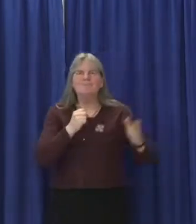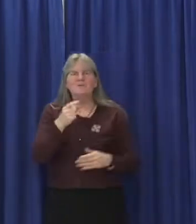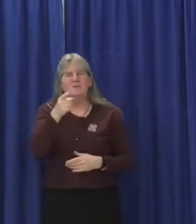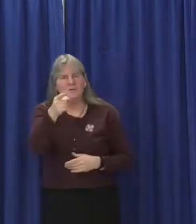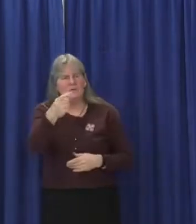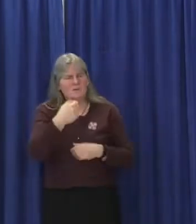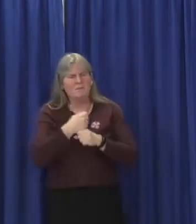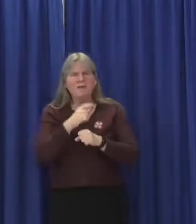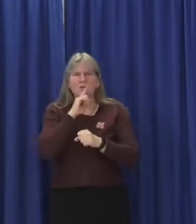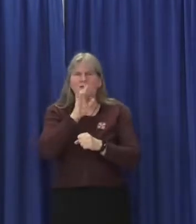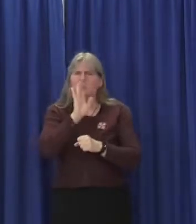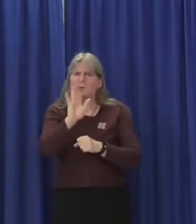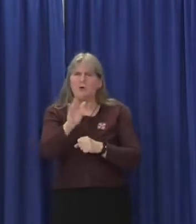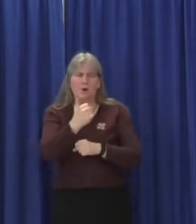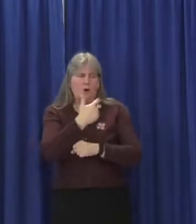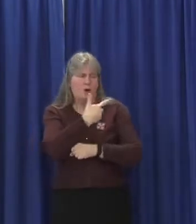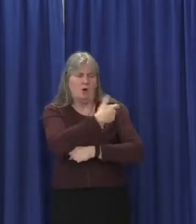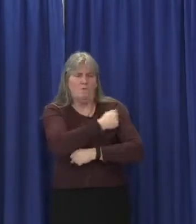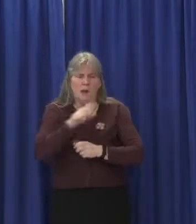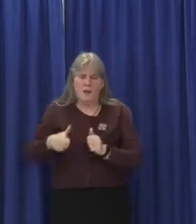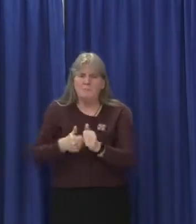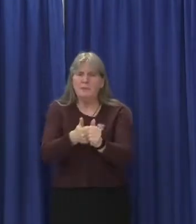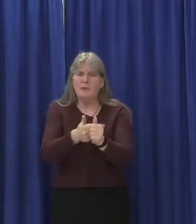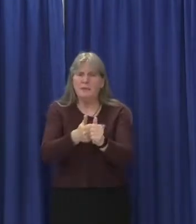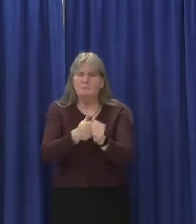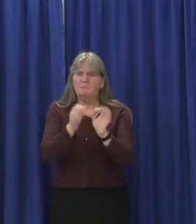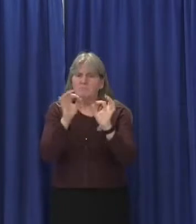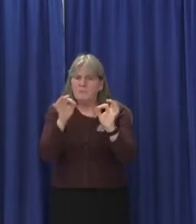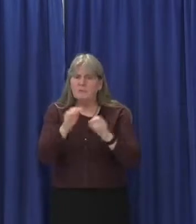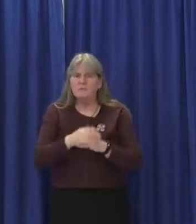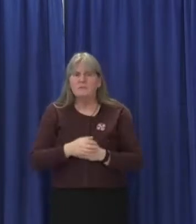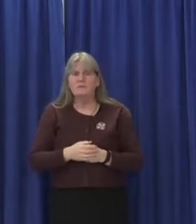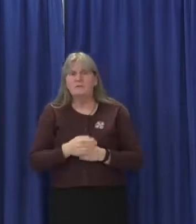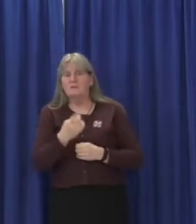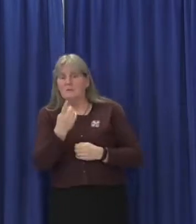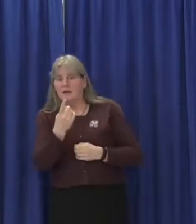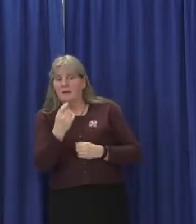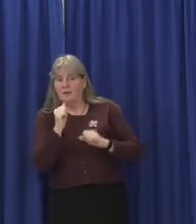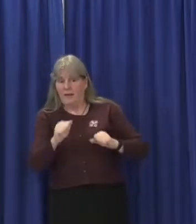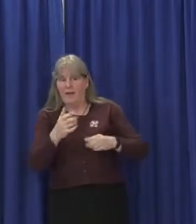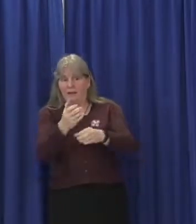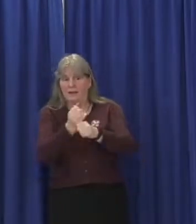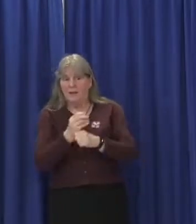that your COVID vaccinations are up to date, whether you're now eligible for a booster, or